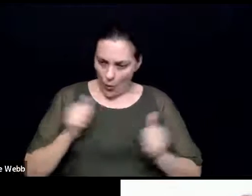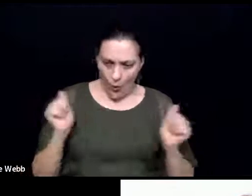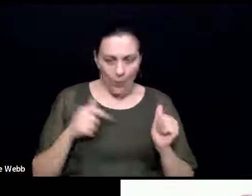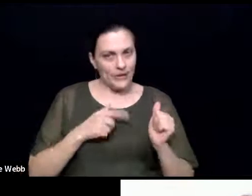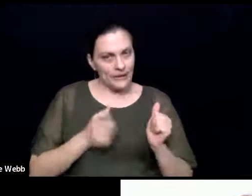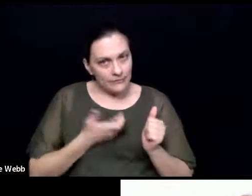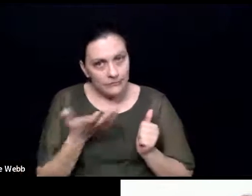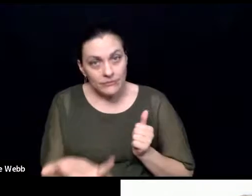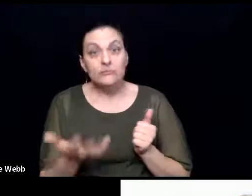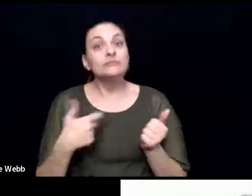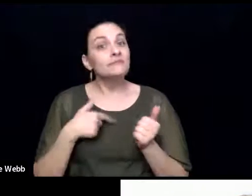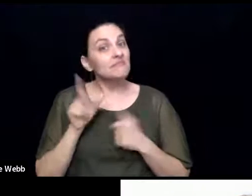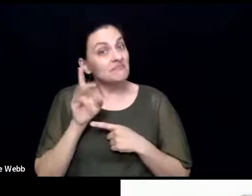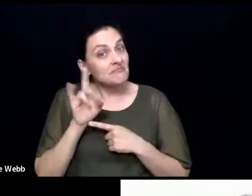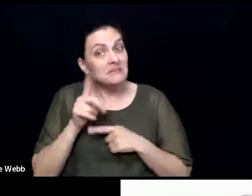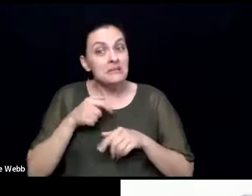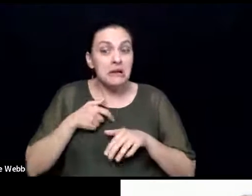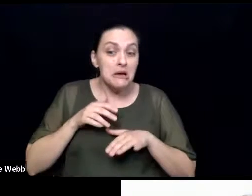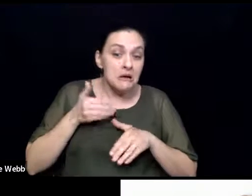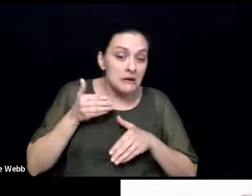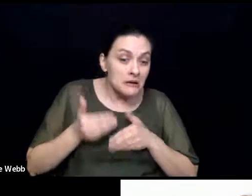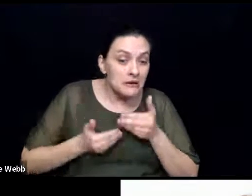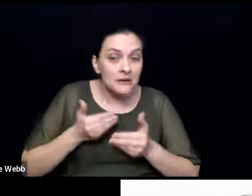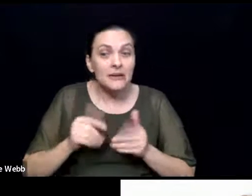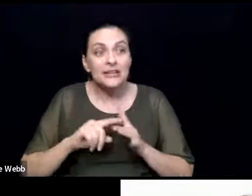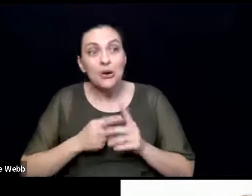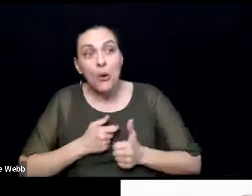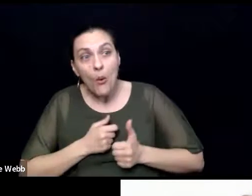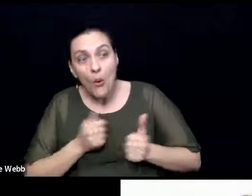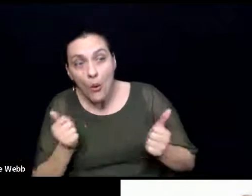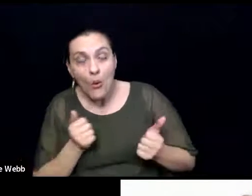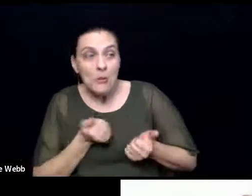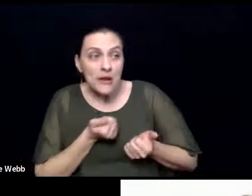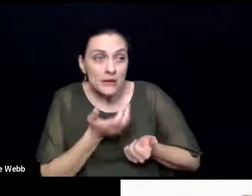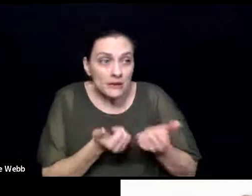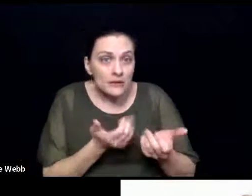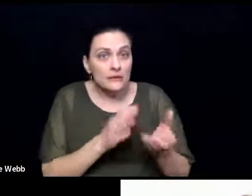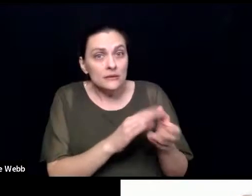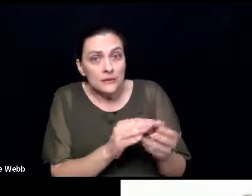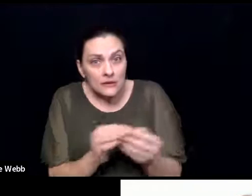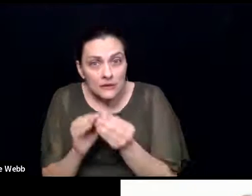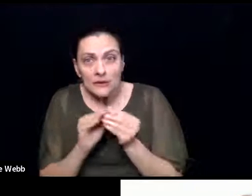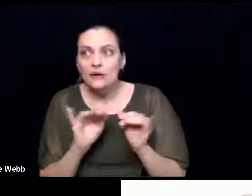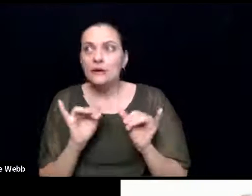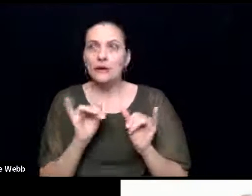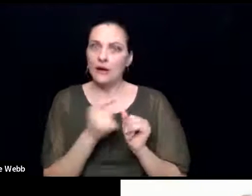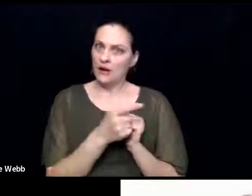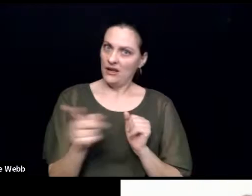trying to understand how I was experiencing, you know, life growing up in a mostly white town and